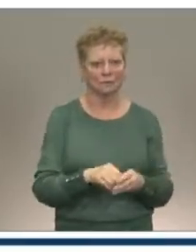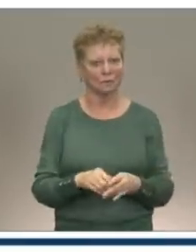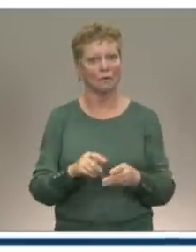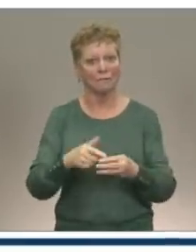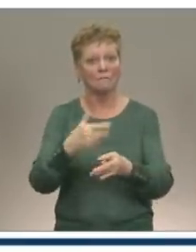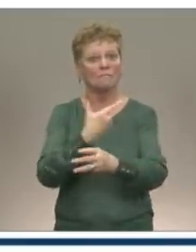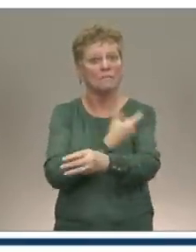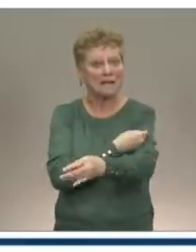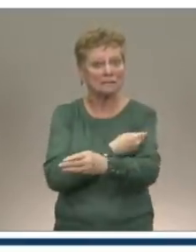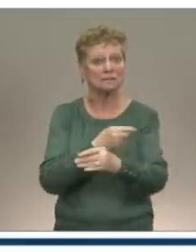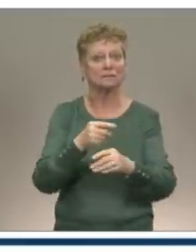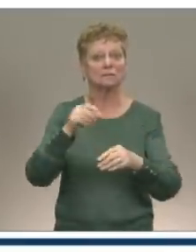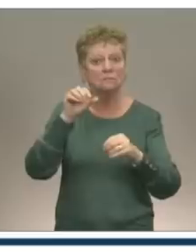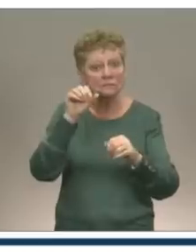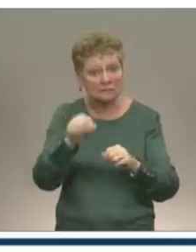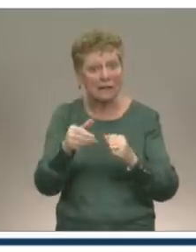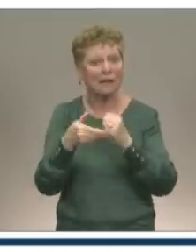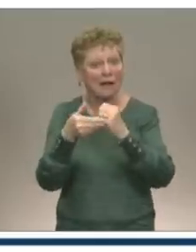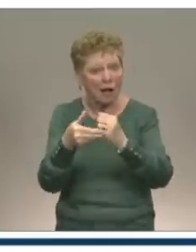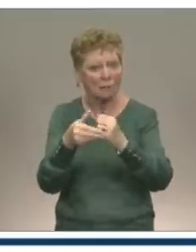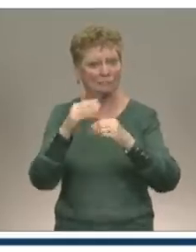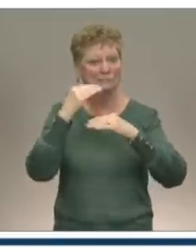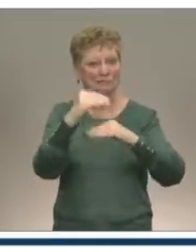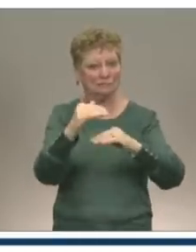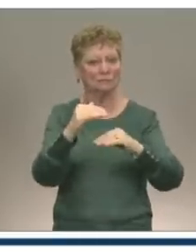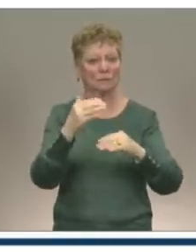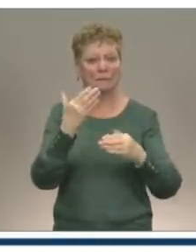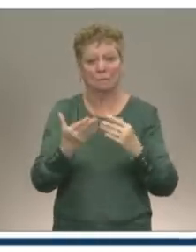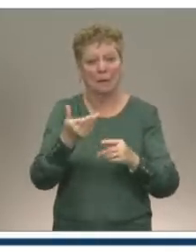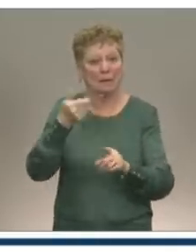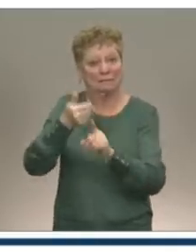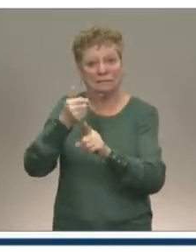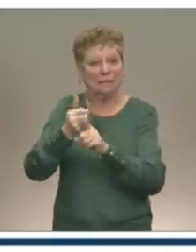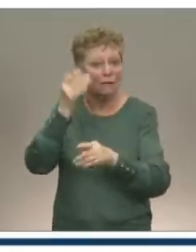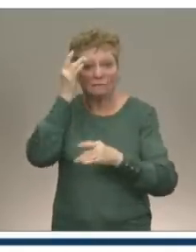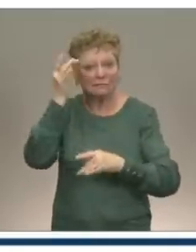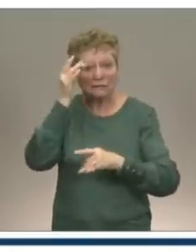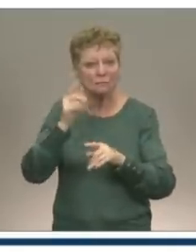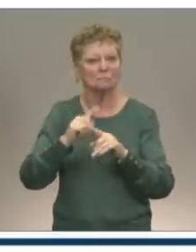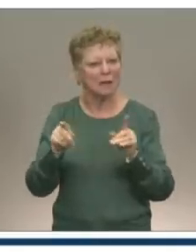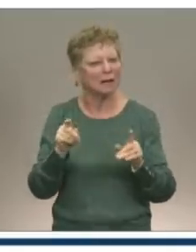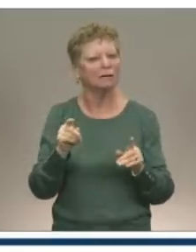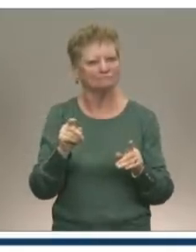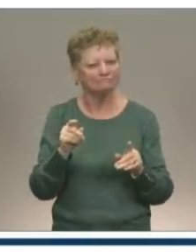even if they may not get sick themselves so we all need to be cautious over the